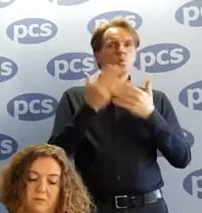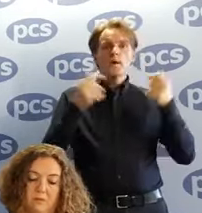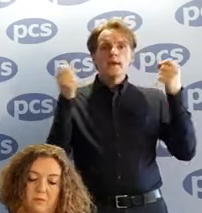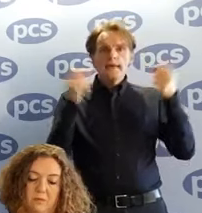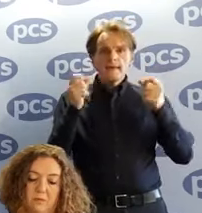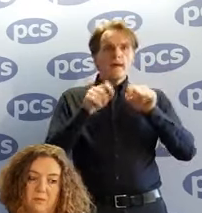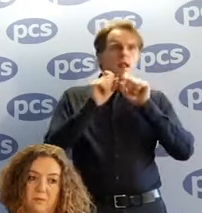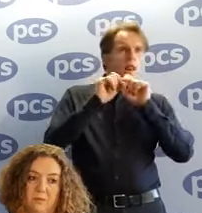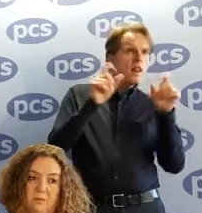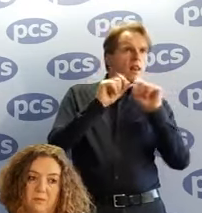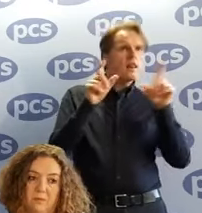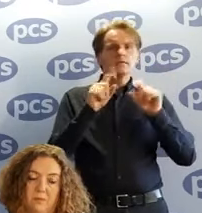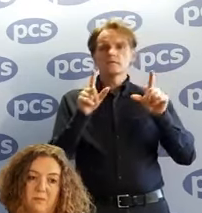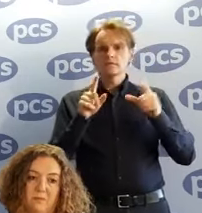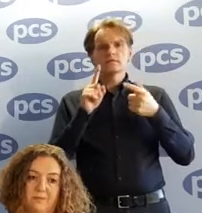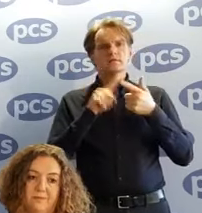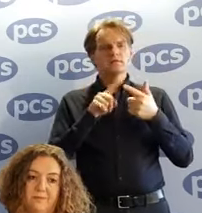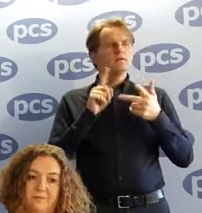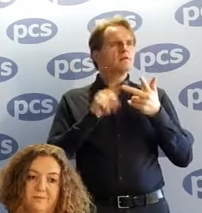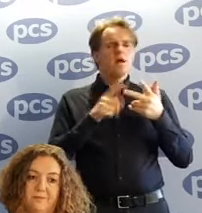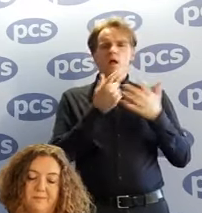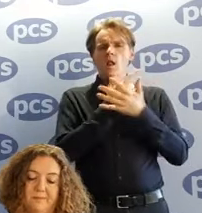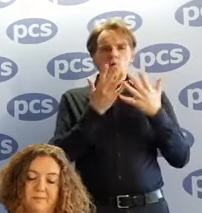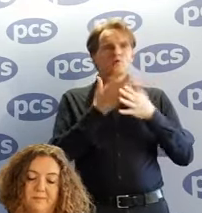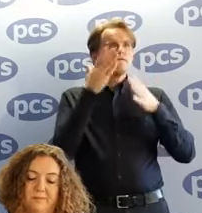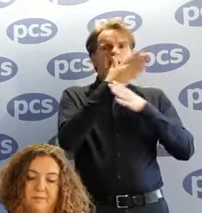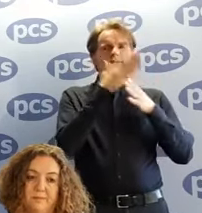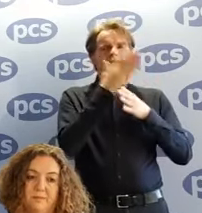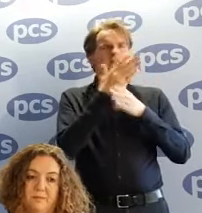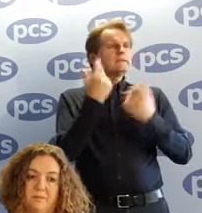people directly, we'll be having lots of activities around the country but